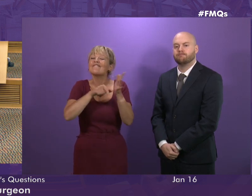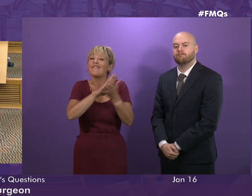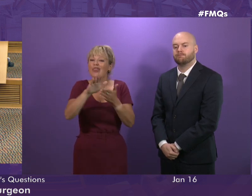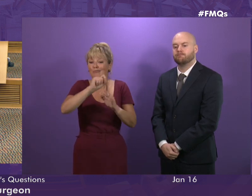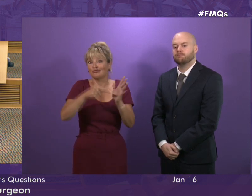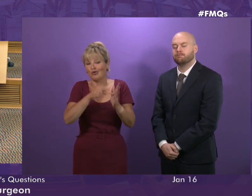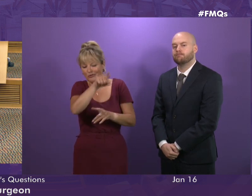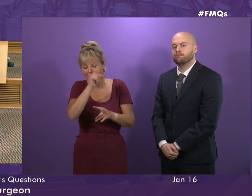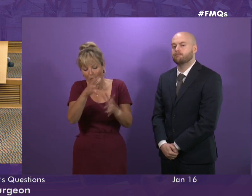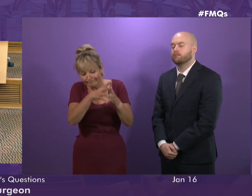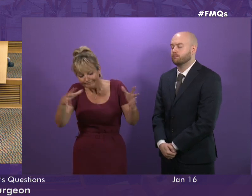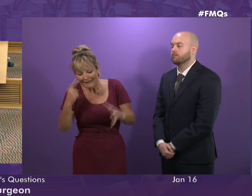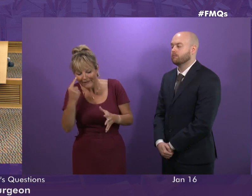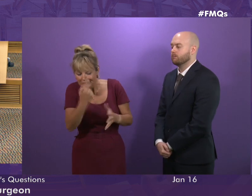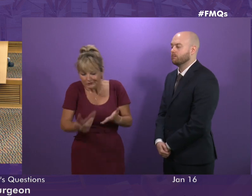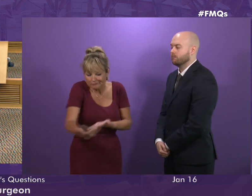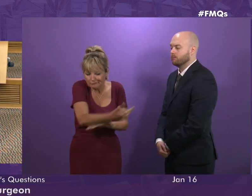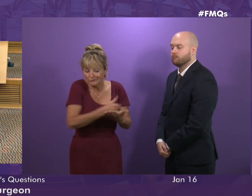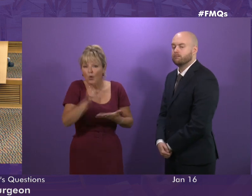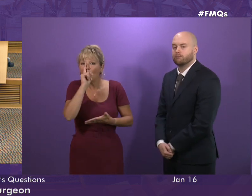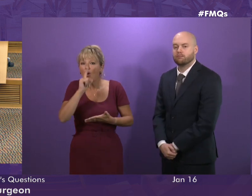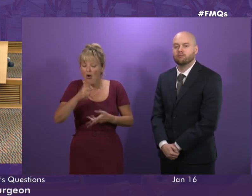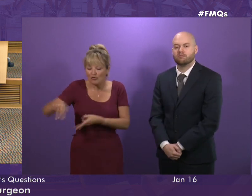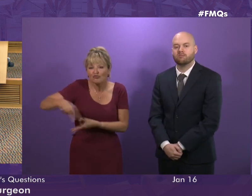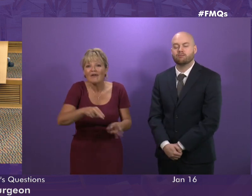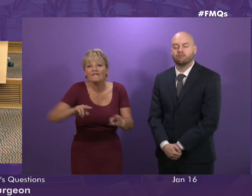challenges that salmon stocks face in Scotland. In addition, we committed in the programme